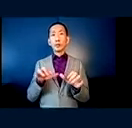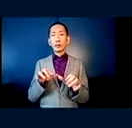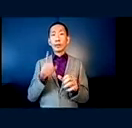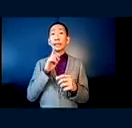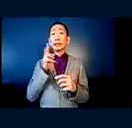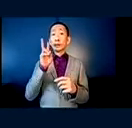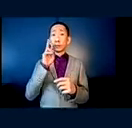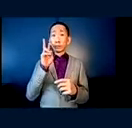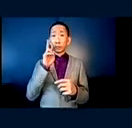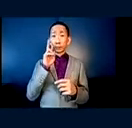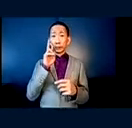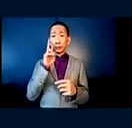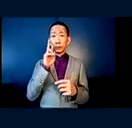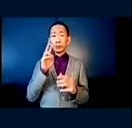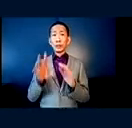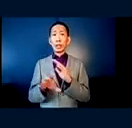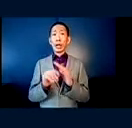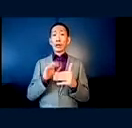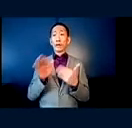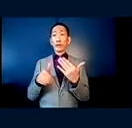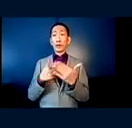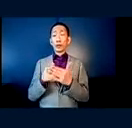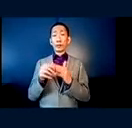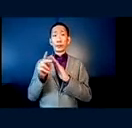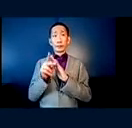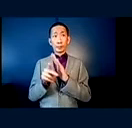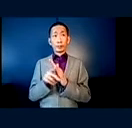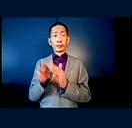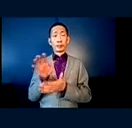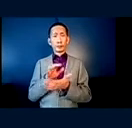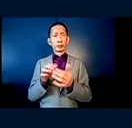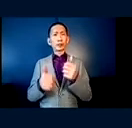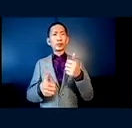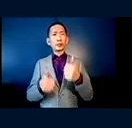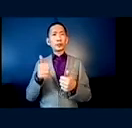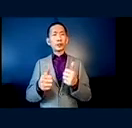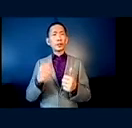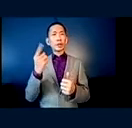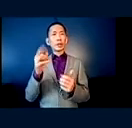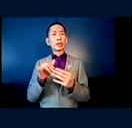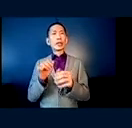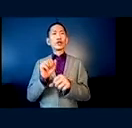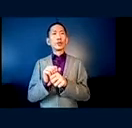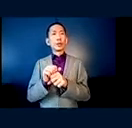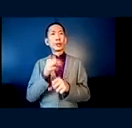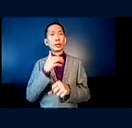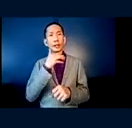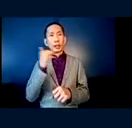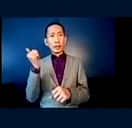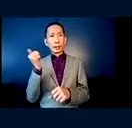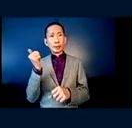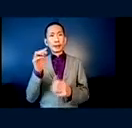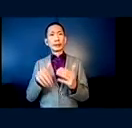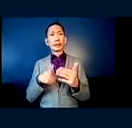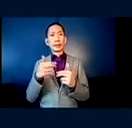SO THE FIRST PHASE, THEN TO SEE, WELL, OUT OF ALL OF THE POLICY COMBINATION WHICH IS THE ONE THAT IS WORKING THE BEST, SO